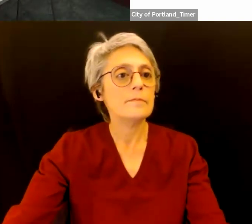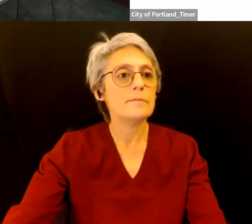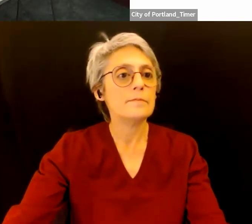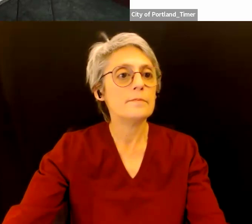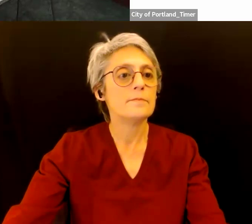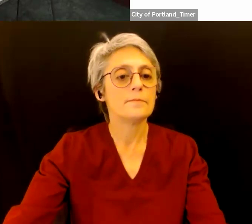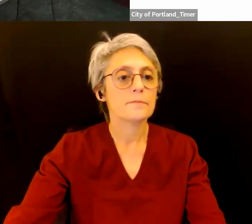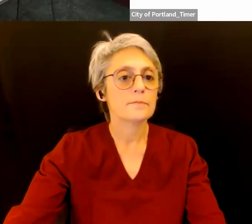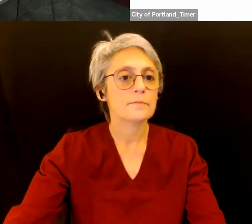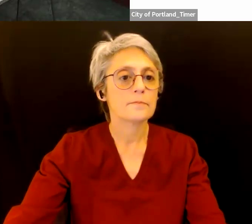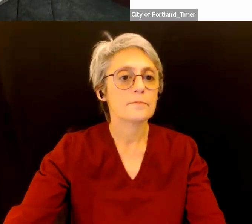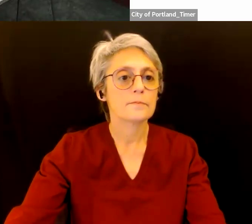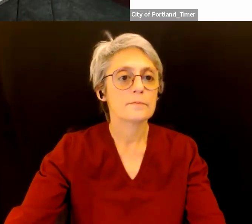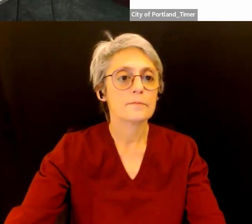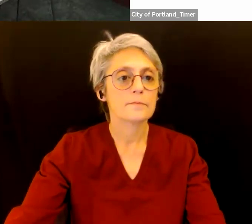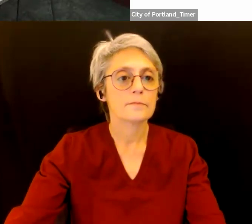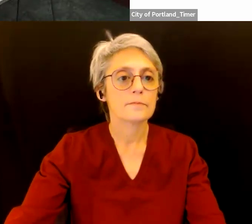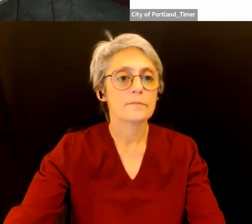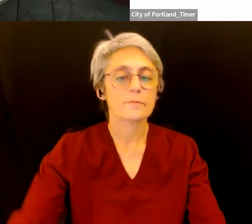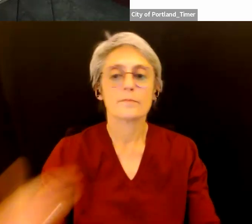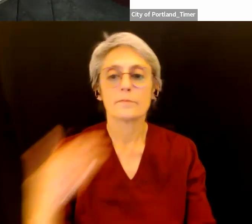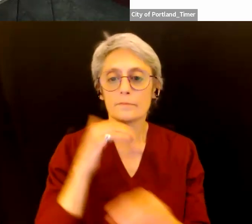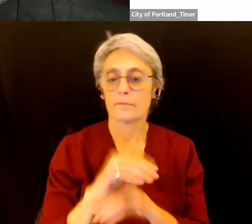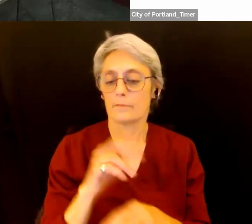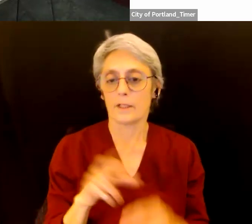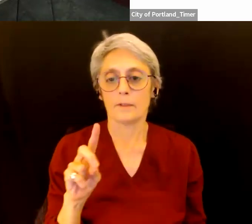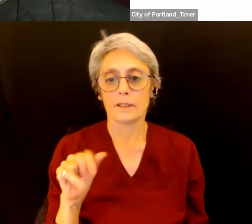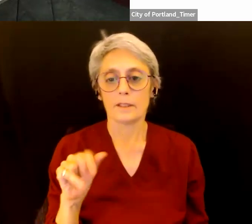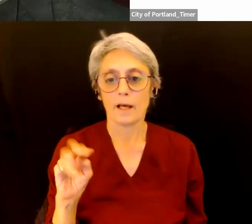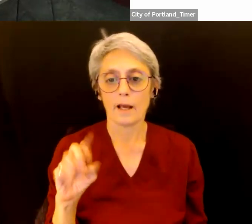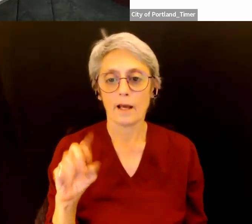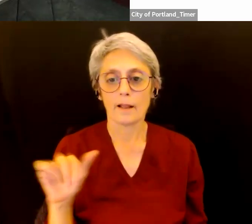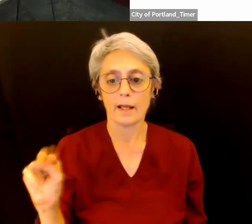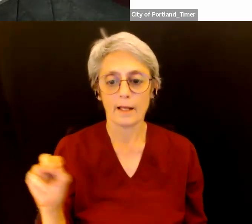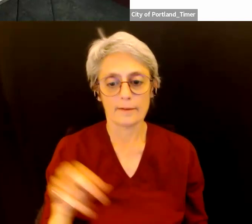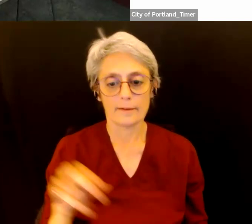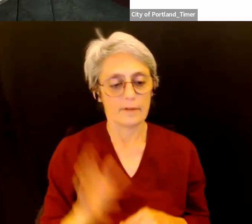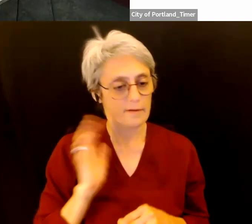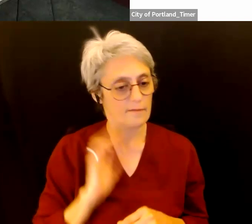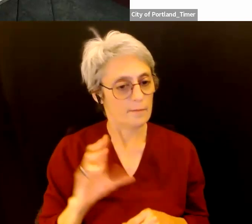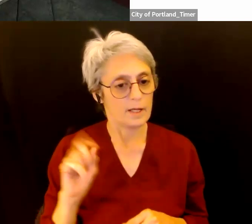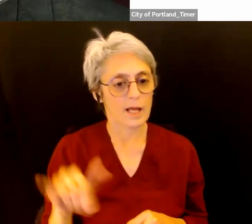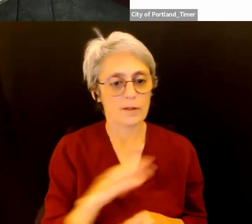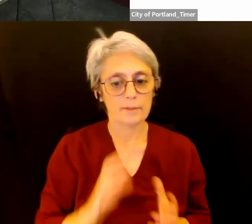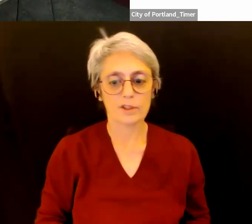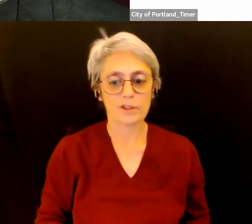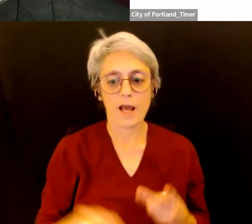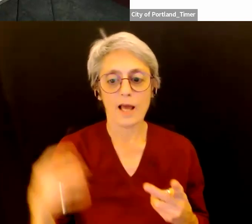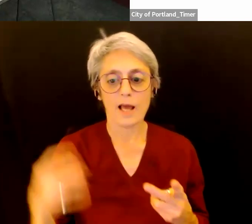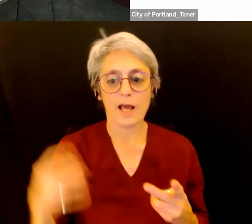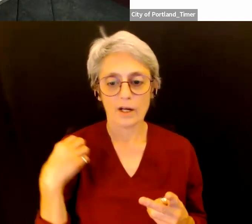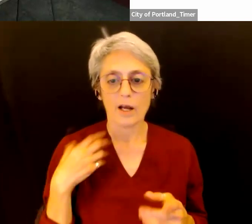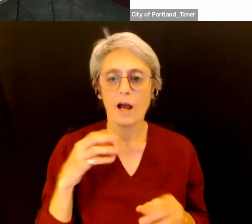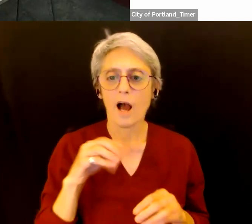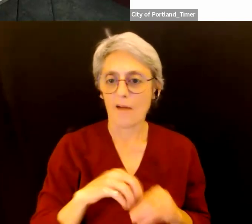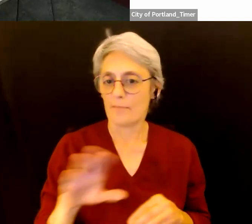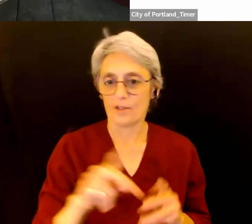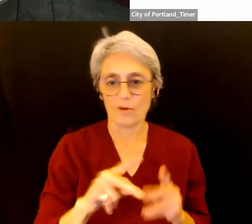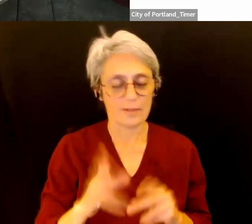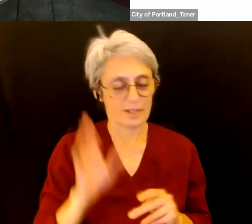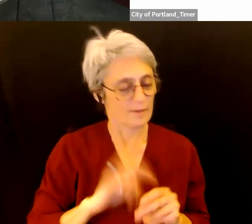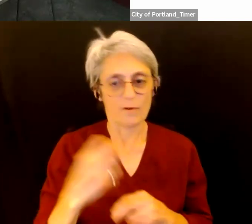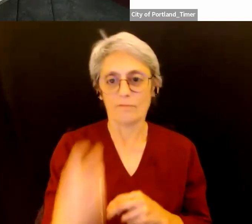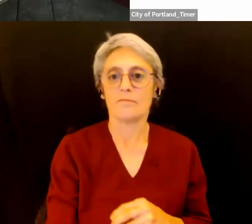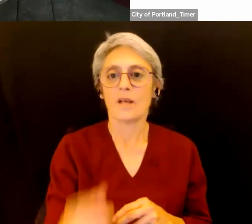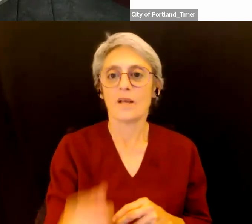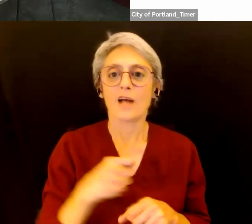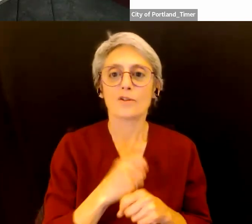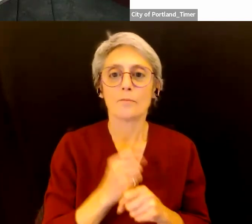Good evening, everyone. My name is Diane Lin. I'm uh Former County Commissioner and chair. I've been in your position. I've had to make very tough budgetary decisions in the past.